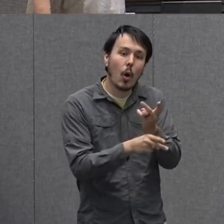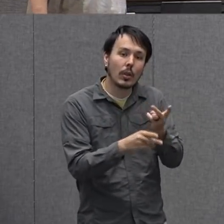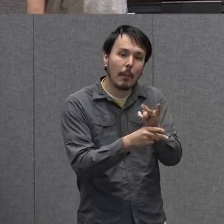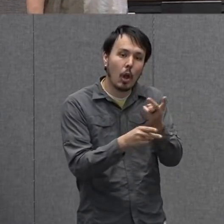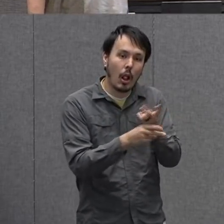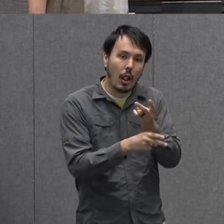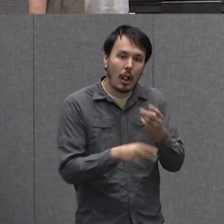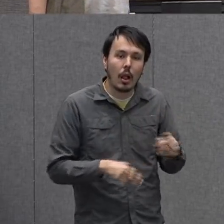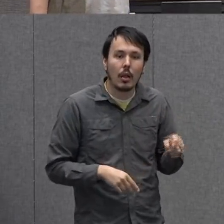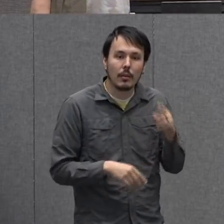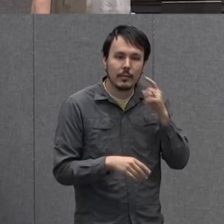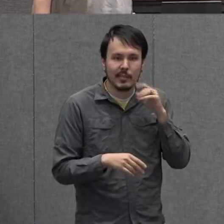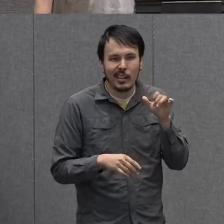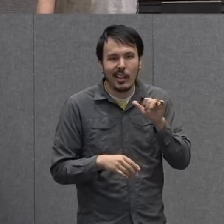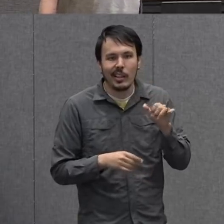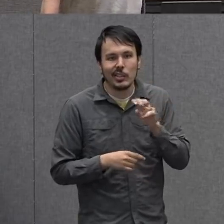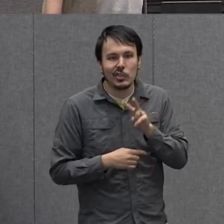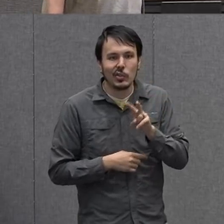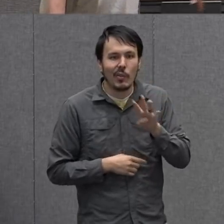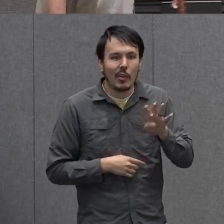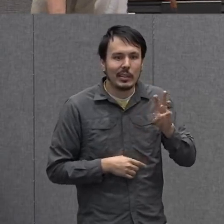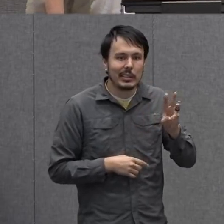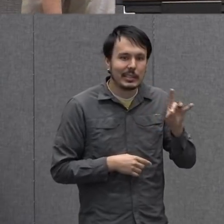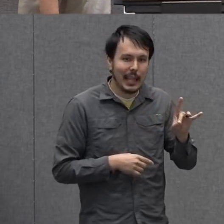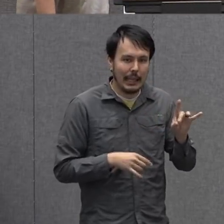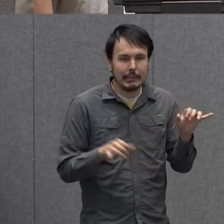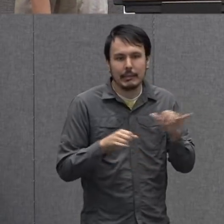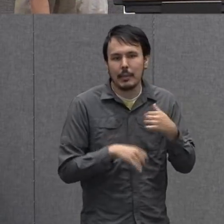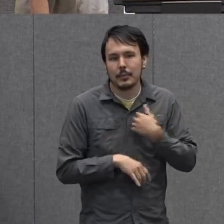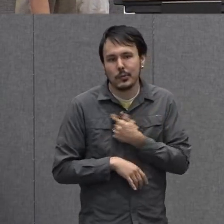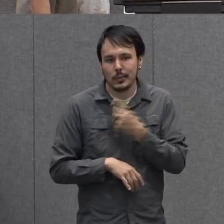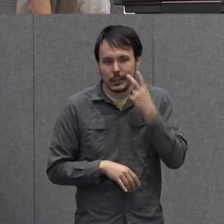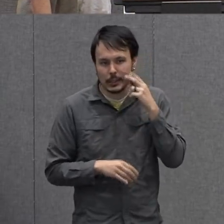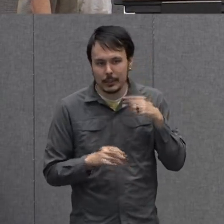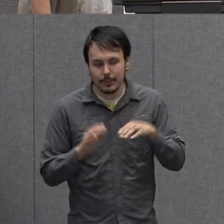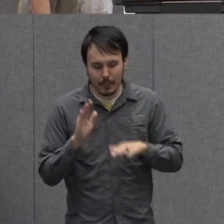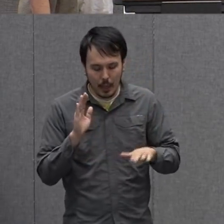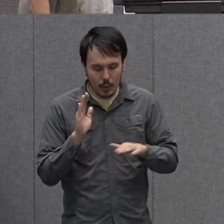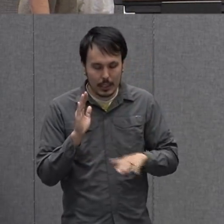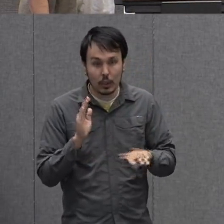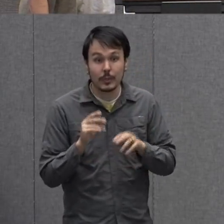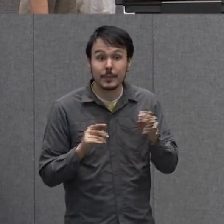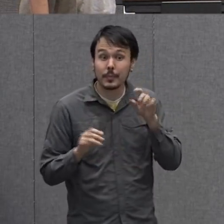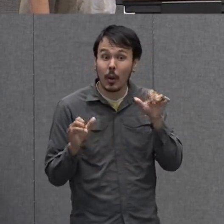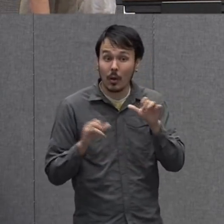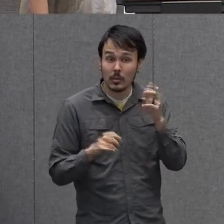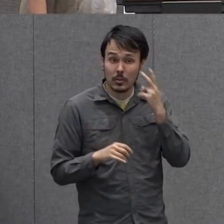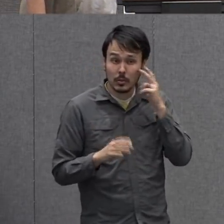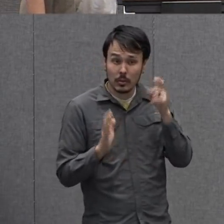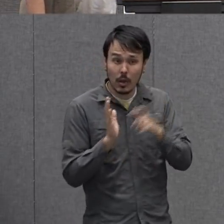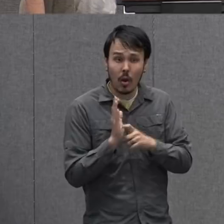Seeing like two, four, six, eight down here. We also talked about somethings that multiplication